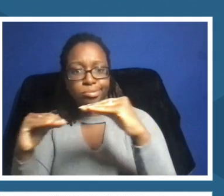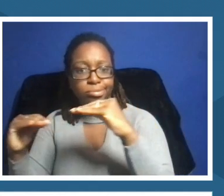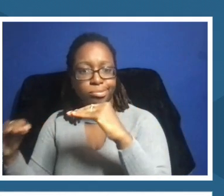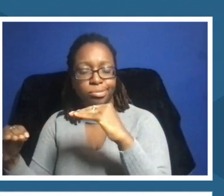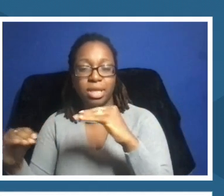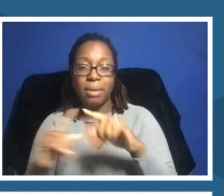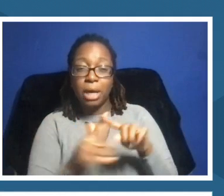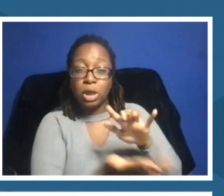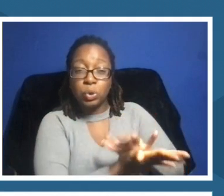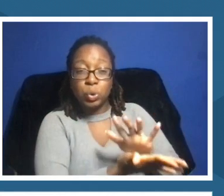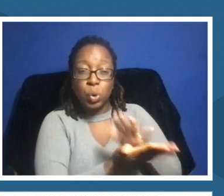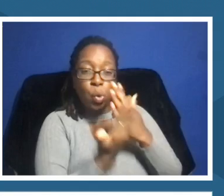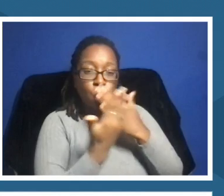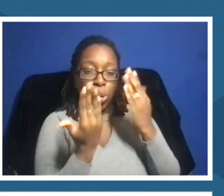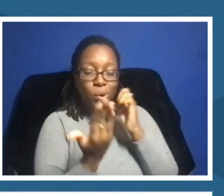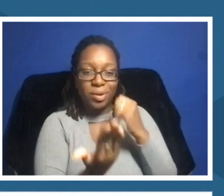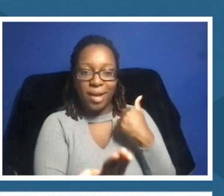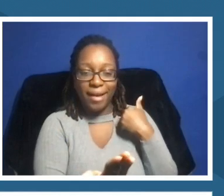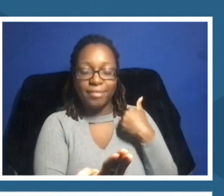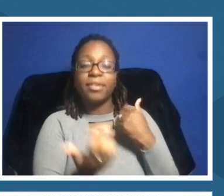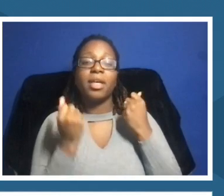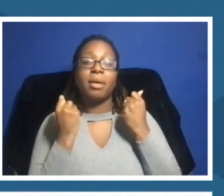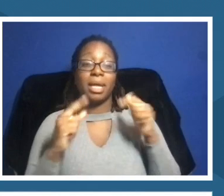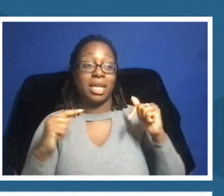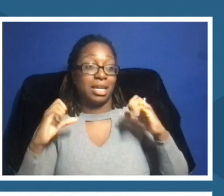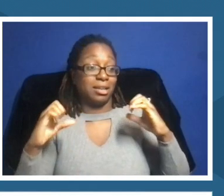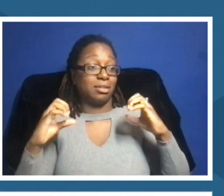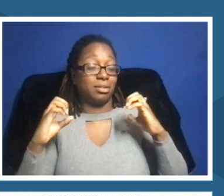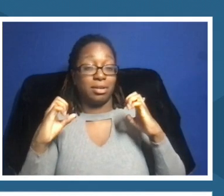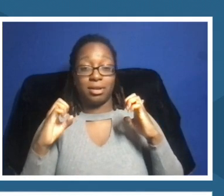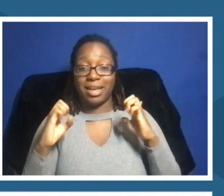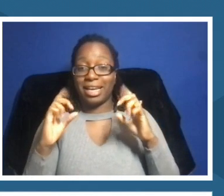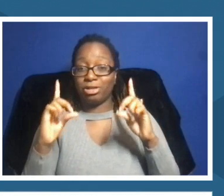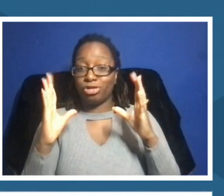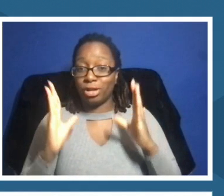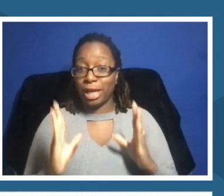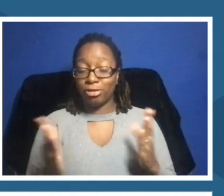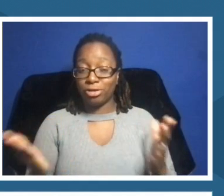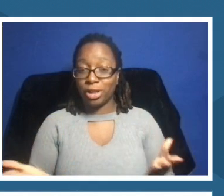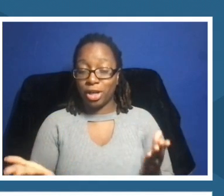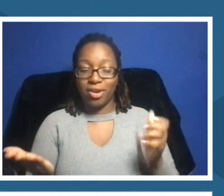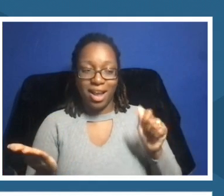many of the educators in this series talk about how they had to find apa